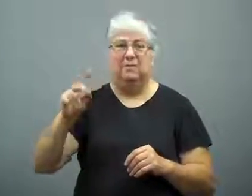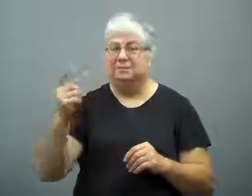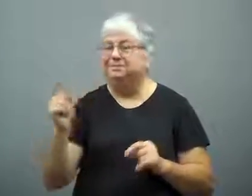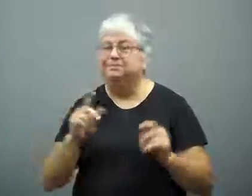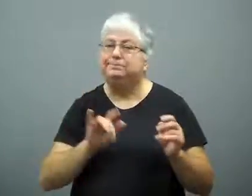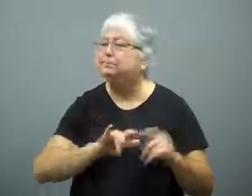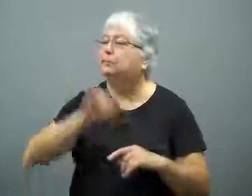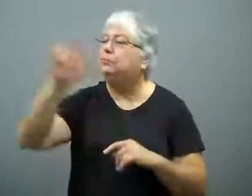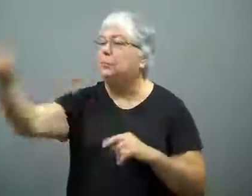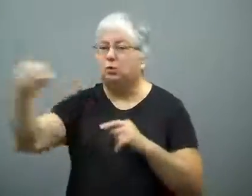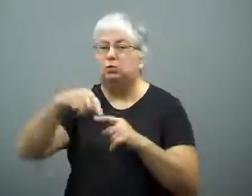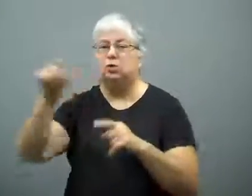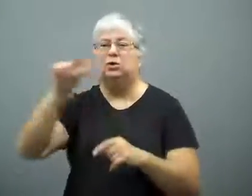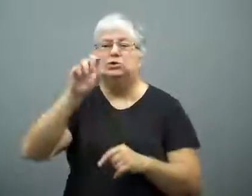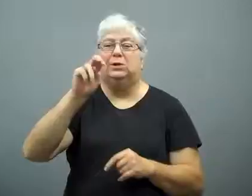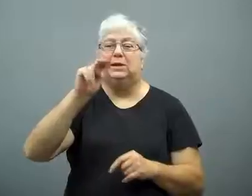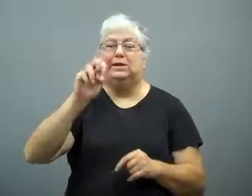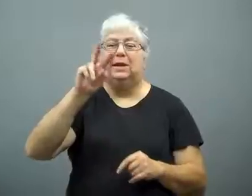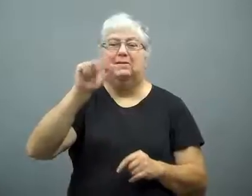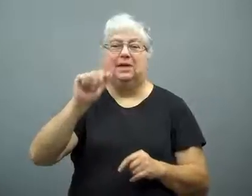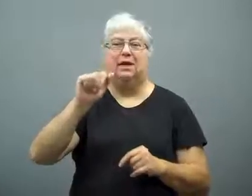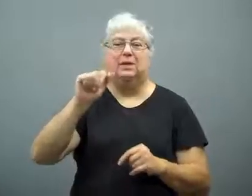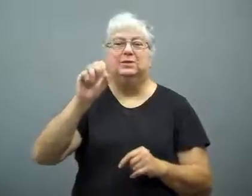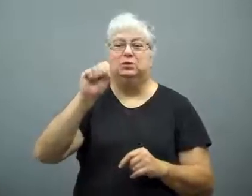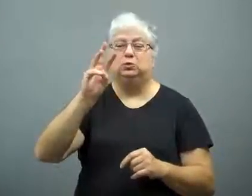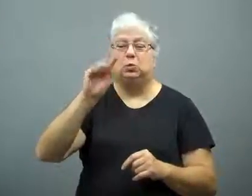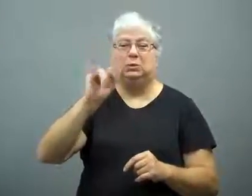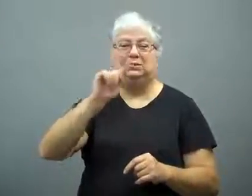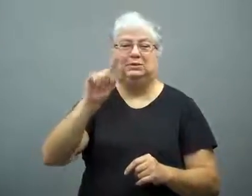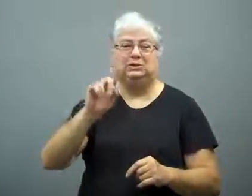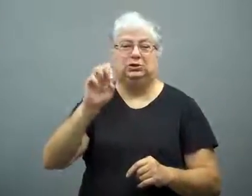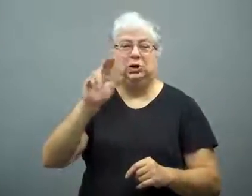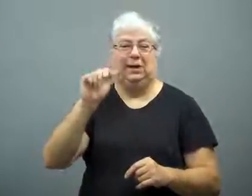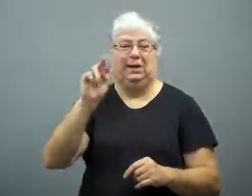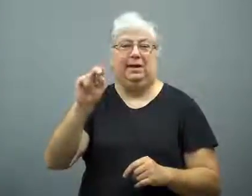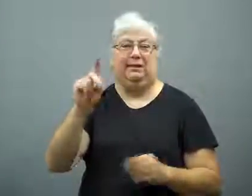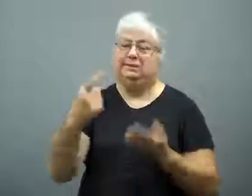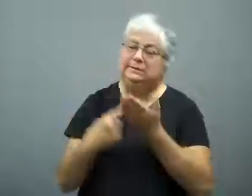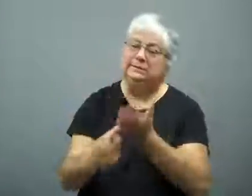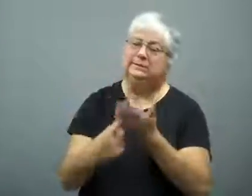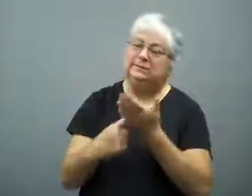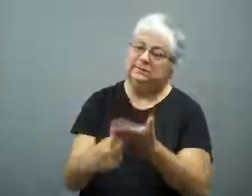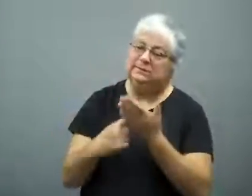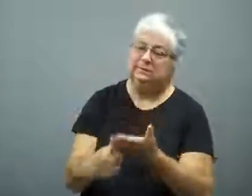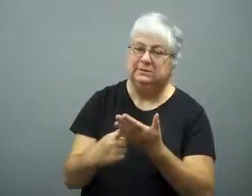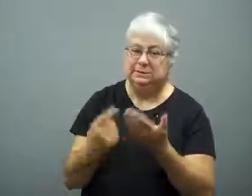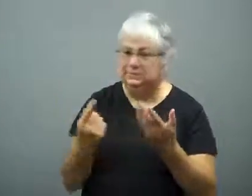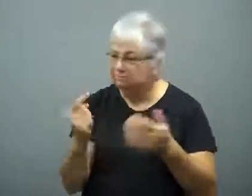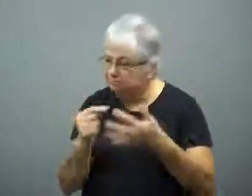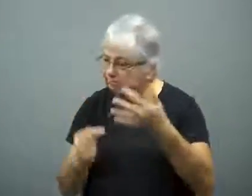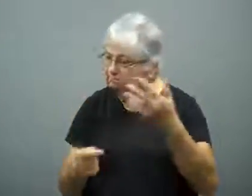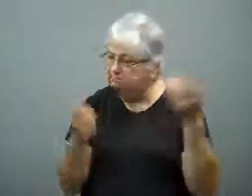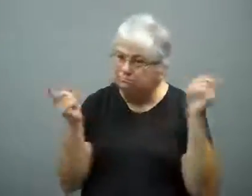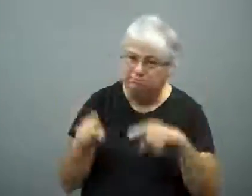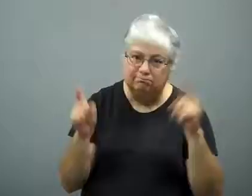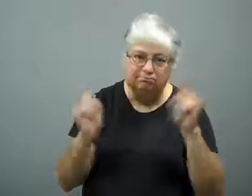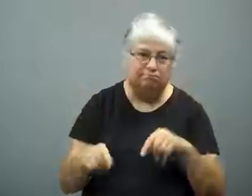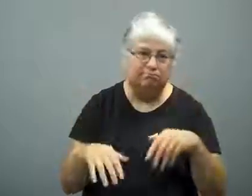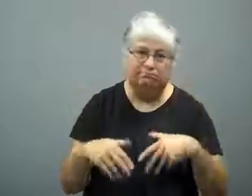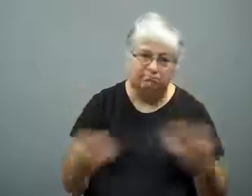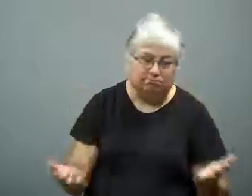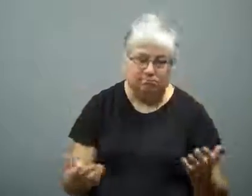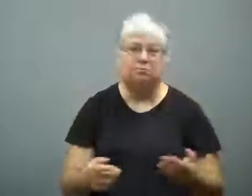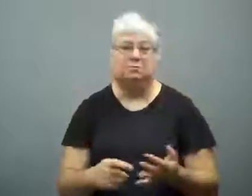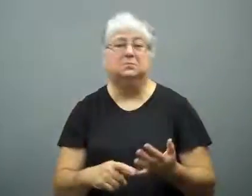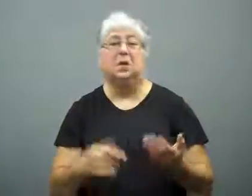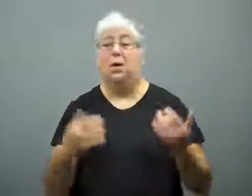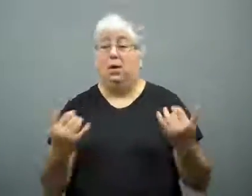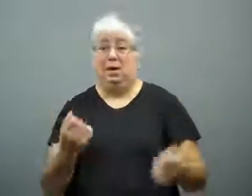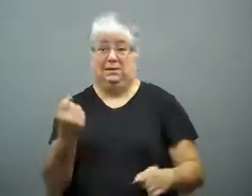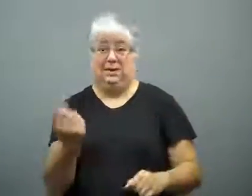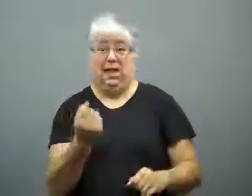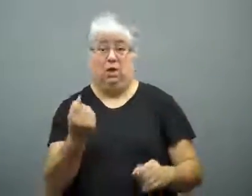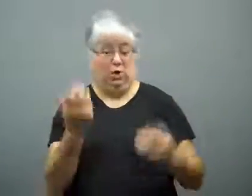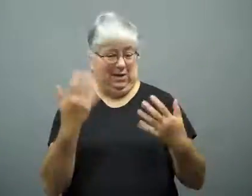met to discuss the issue in Geneva, Switzerland.